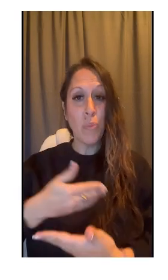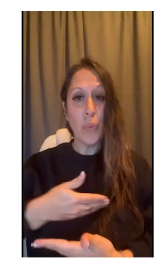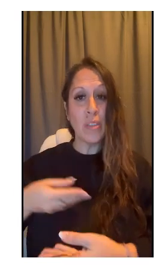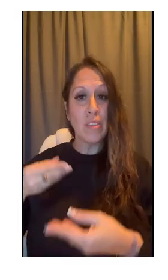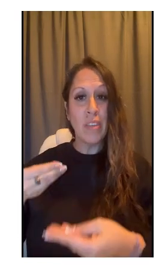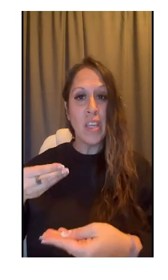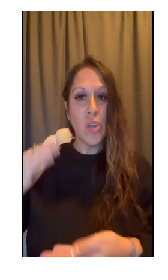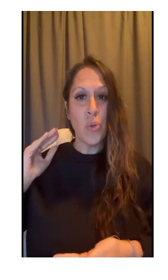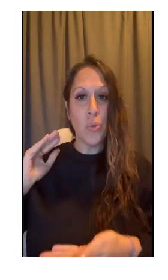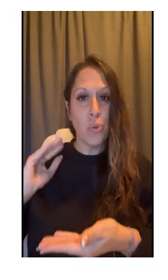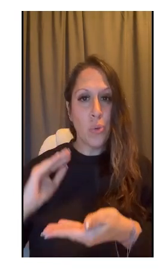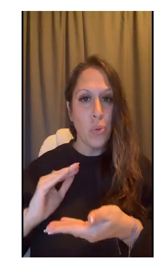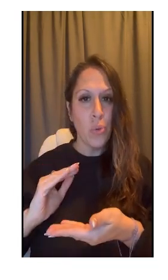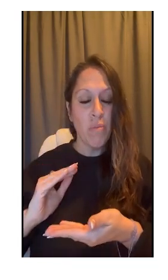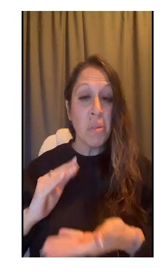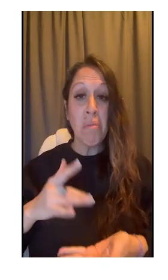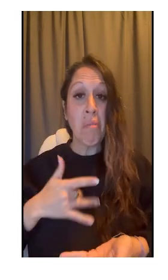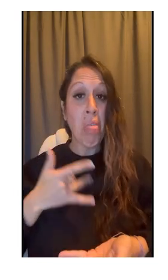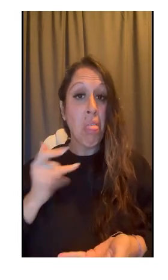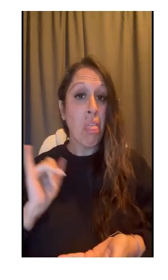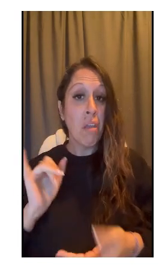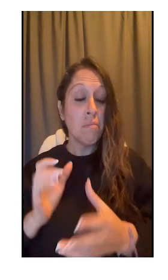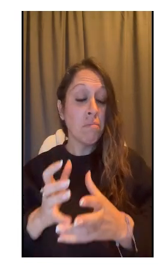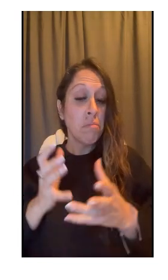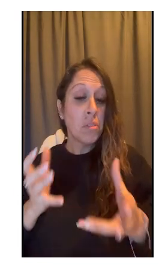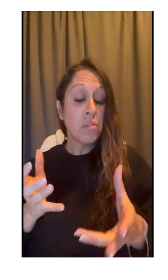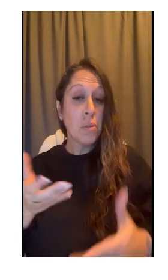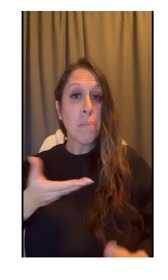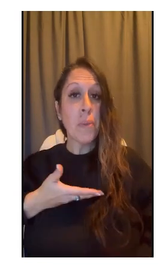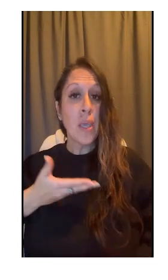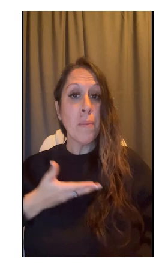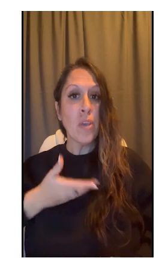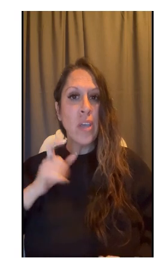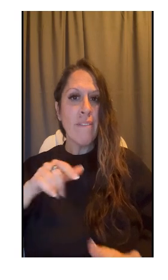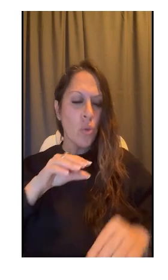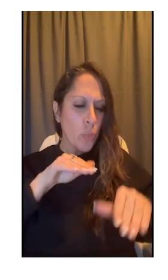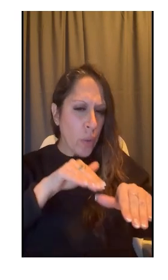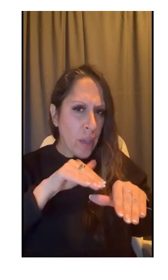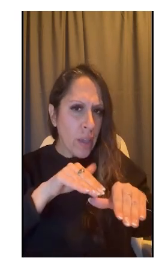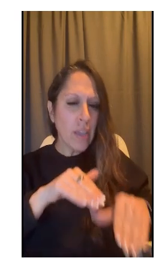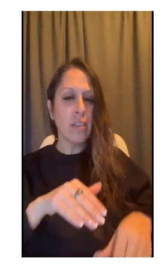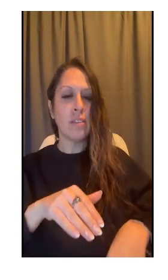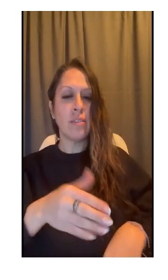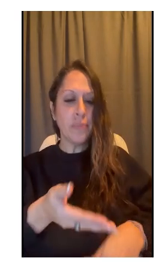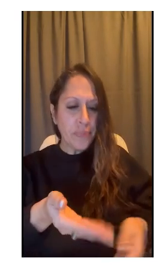because breastfeeding doesn't feel like much. These babies might require waking to feed or triple feeding,